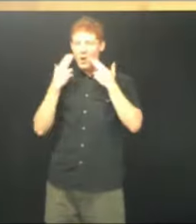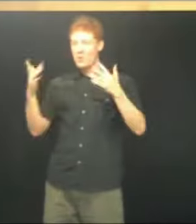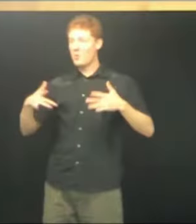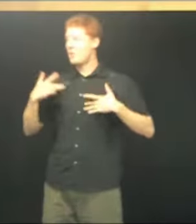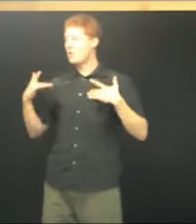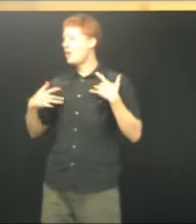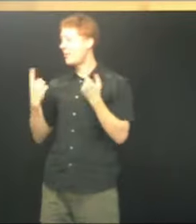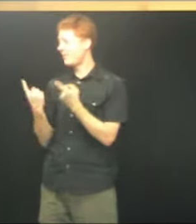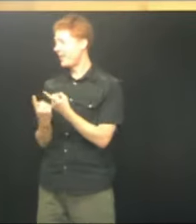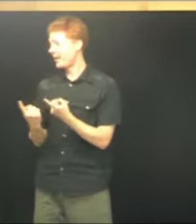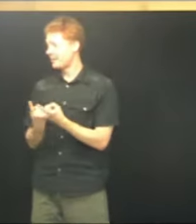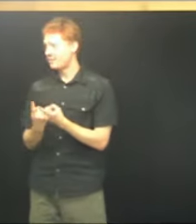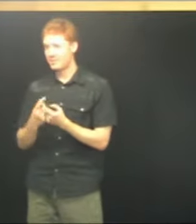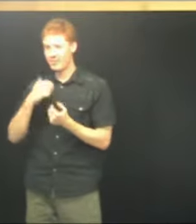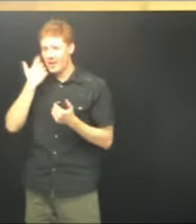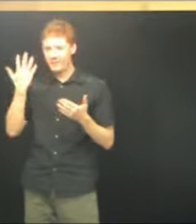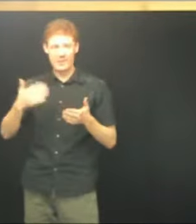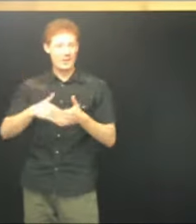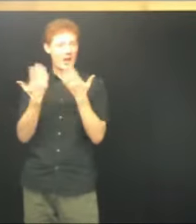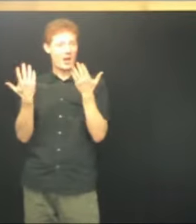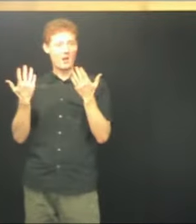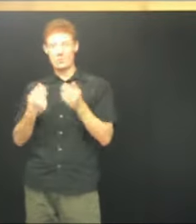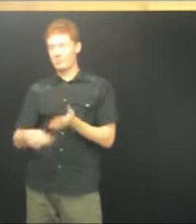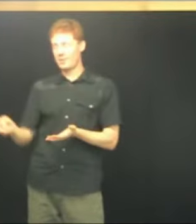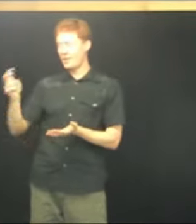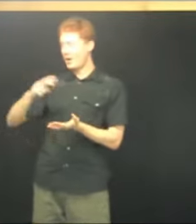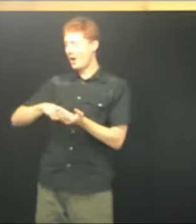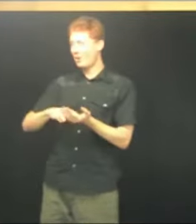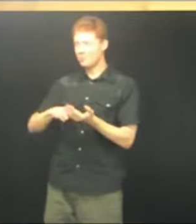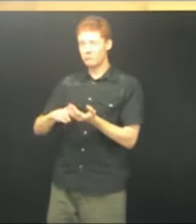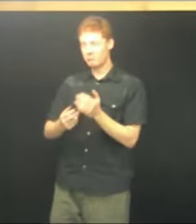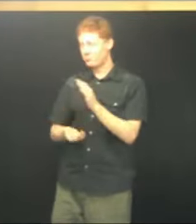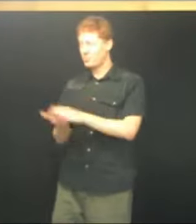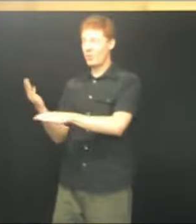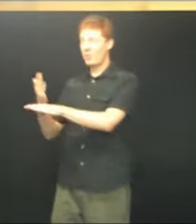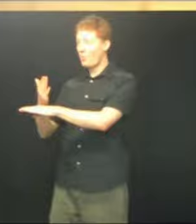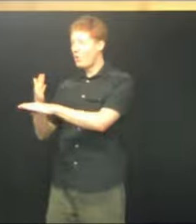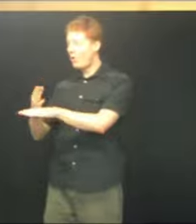You can also be busy just doing normal life things every day you get up, go to work